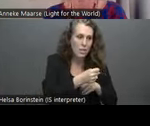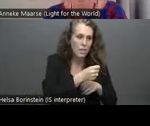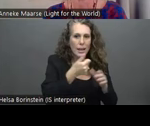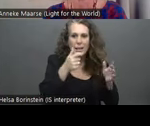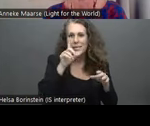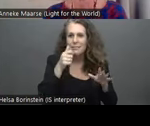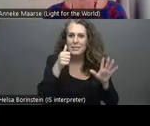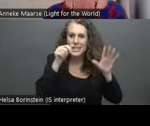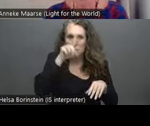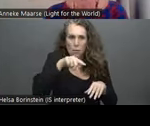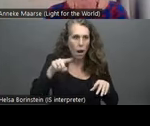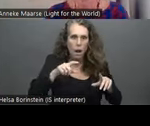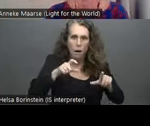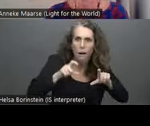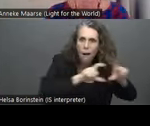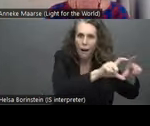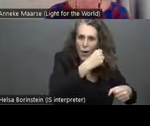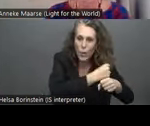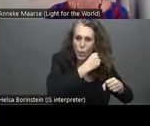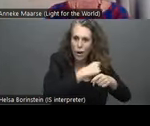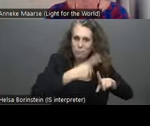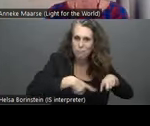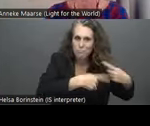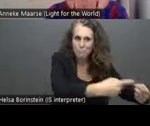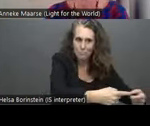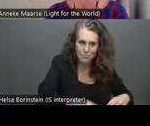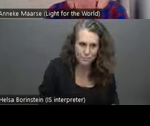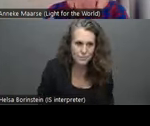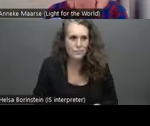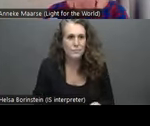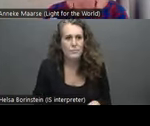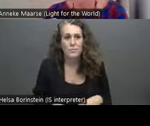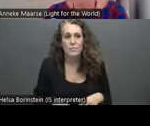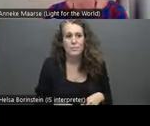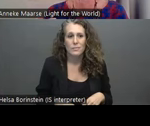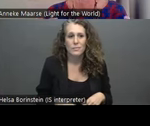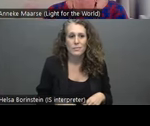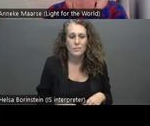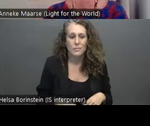not only by including them in work experience placements, but especially also to have them